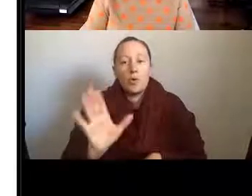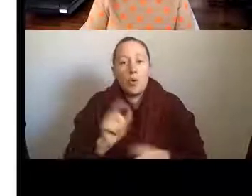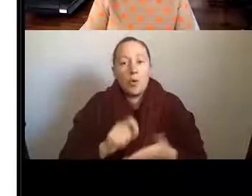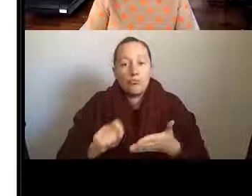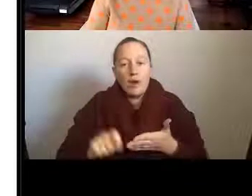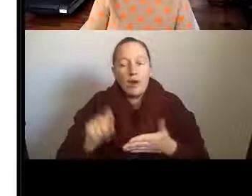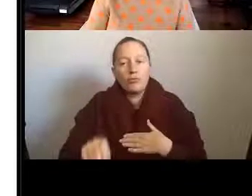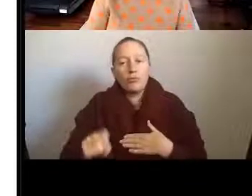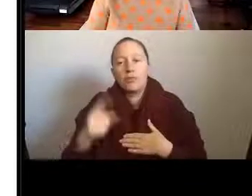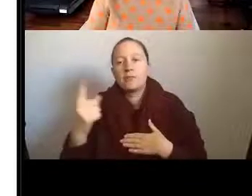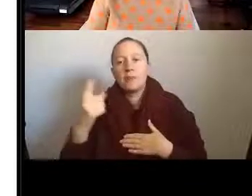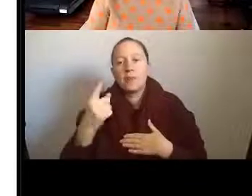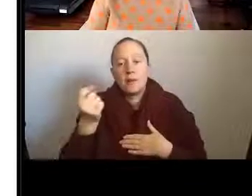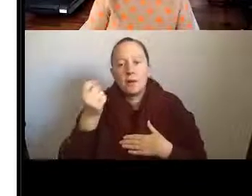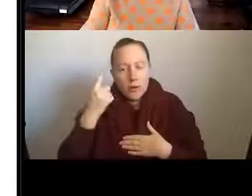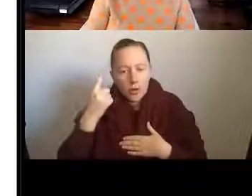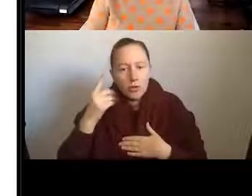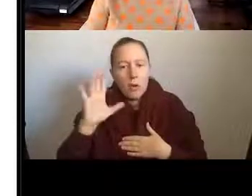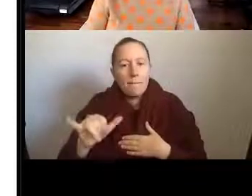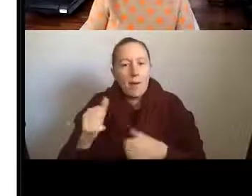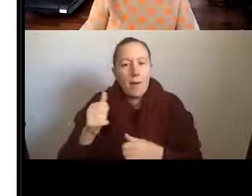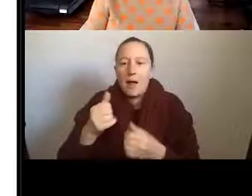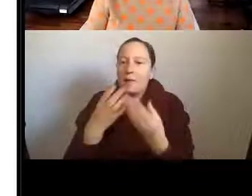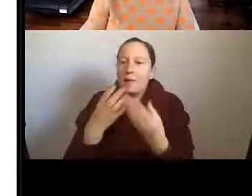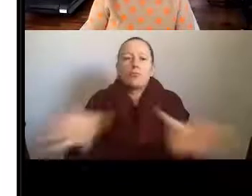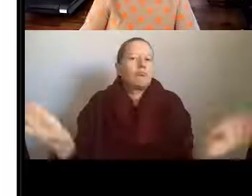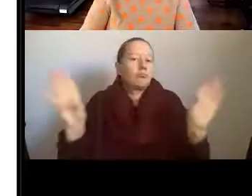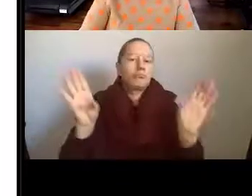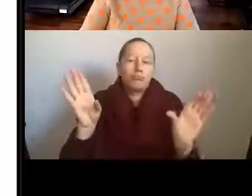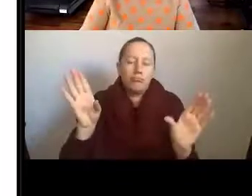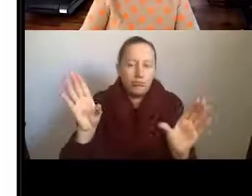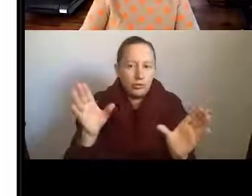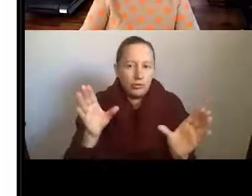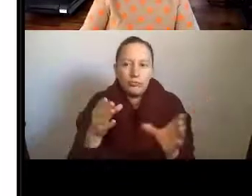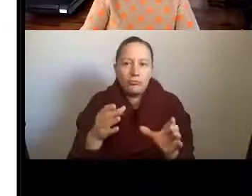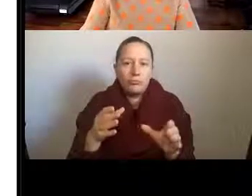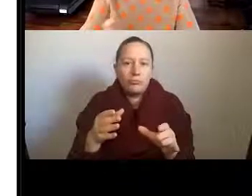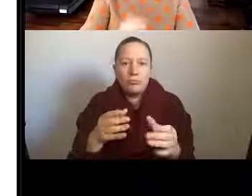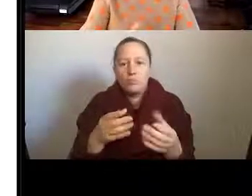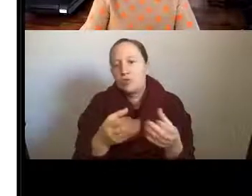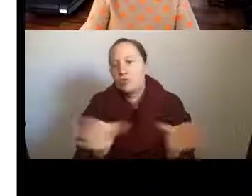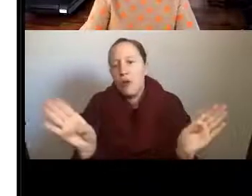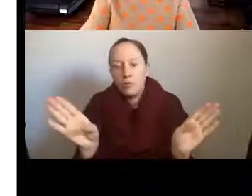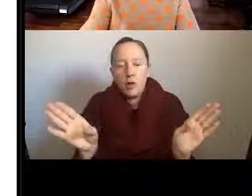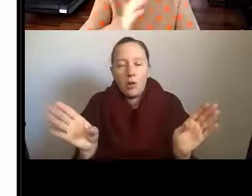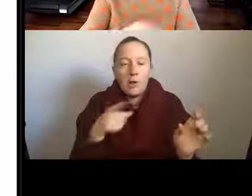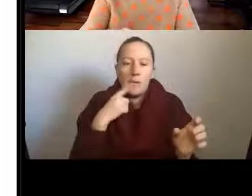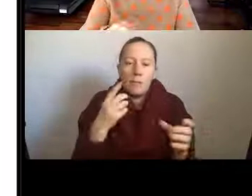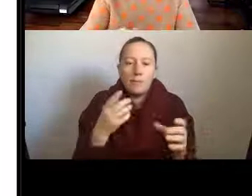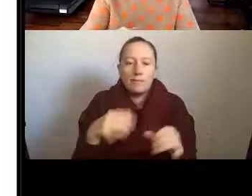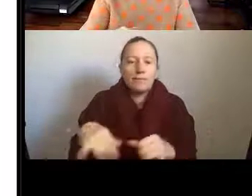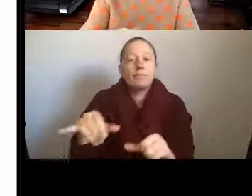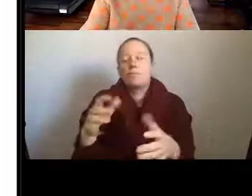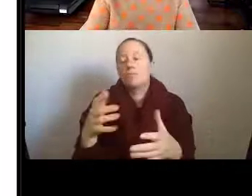that can be understandable by a broad audience. So, lay things out in a logical way.